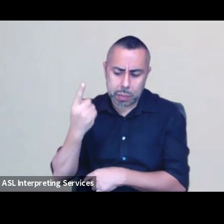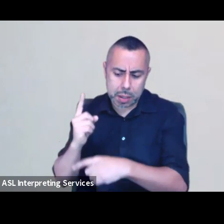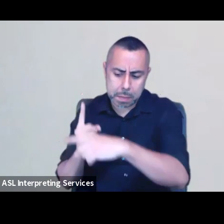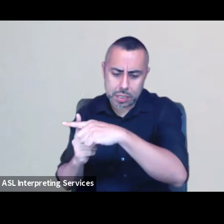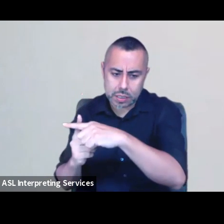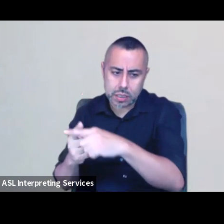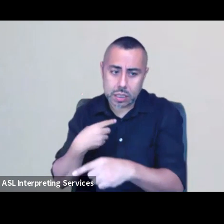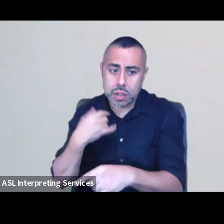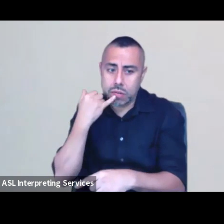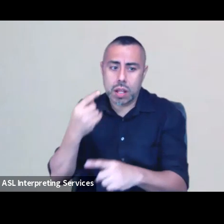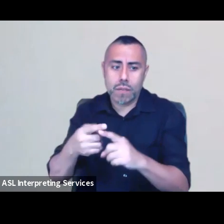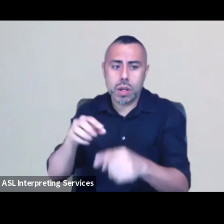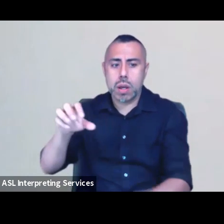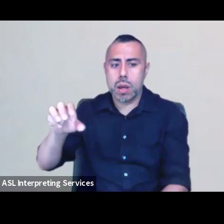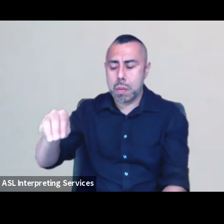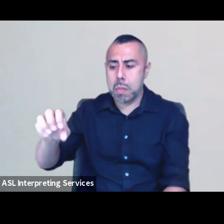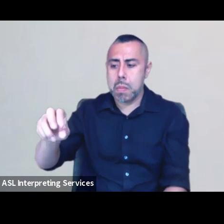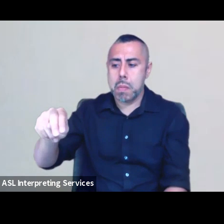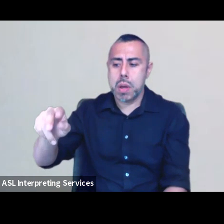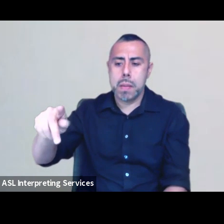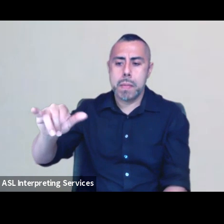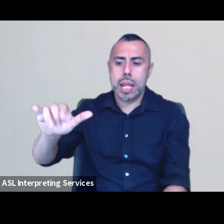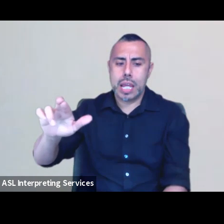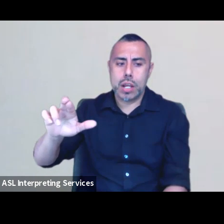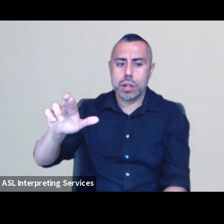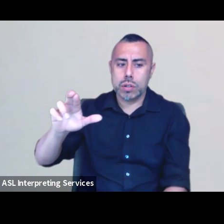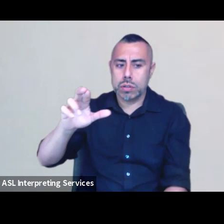and we are on the land of the Wabanaki Confederacy and the Abanaki.